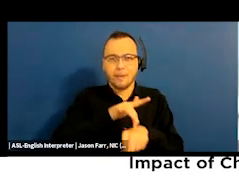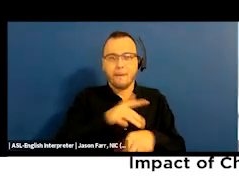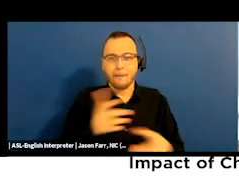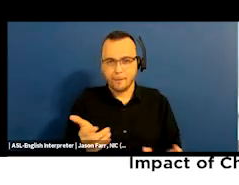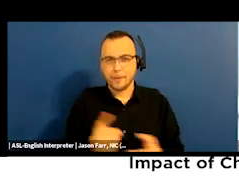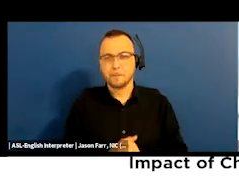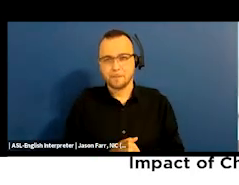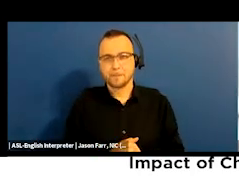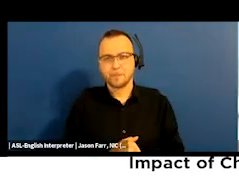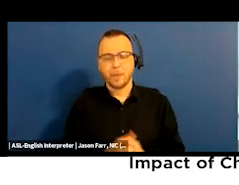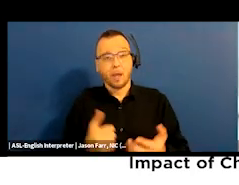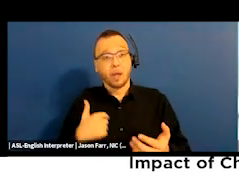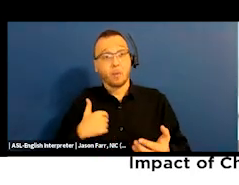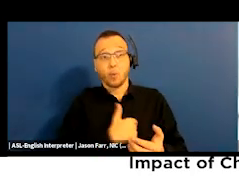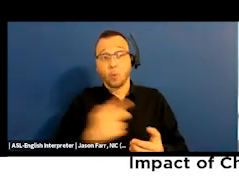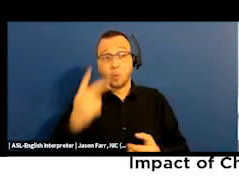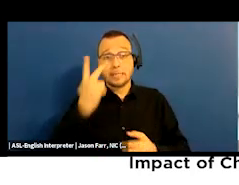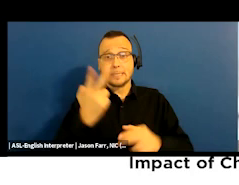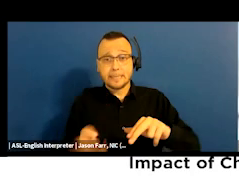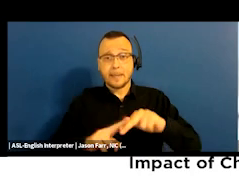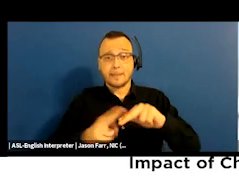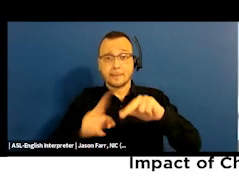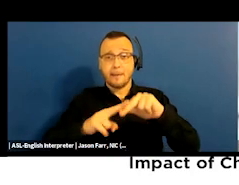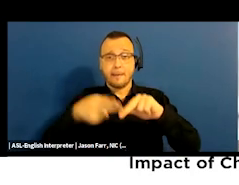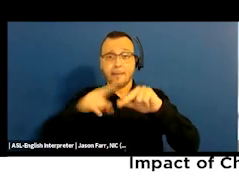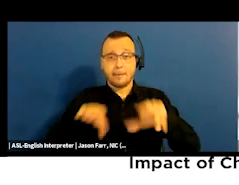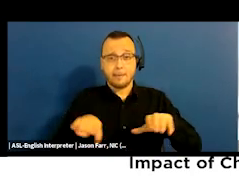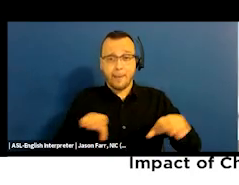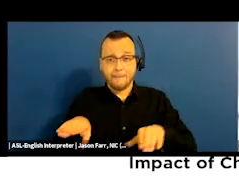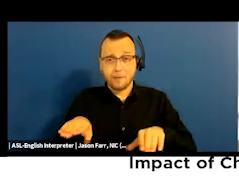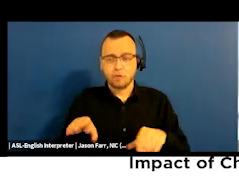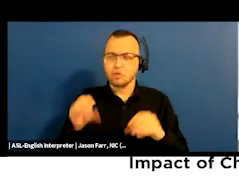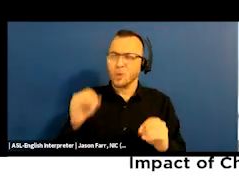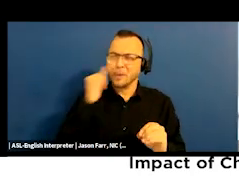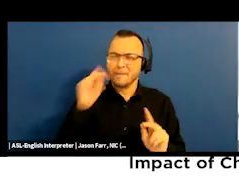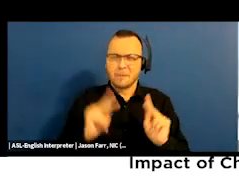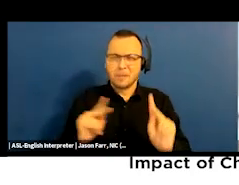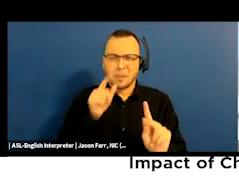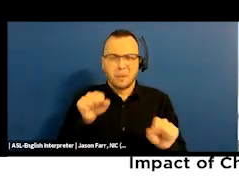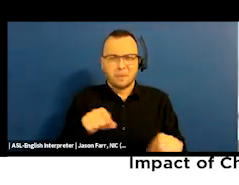their mental health suffers. There's a lot of anxiety, depression, negative self image.